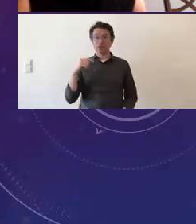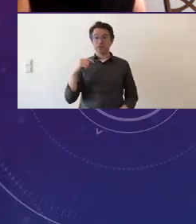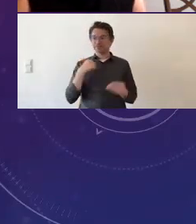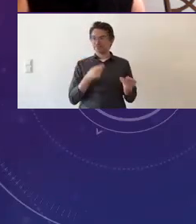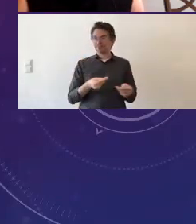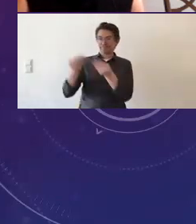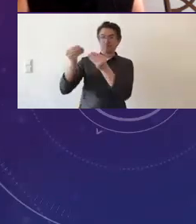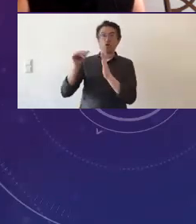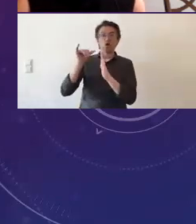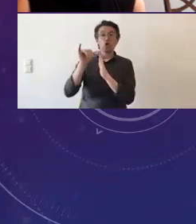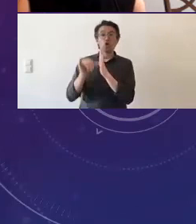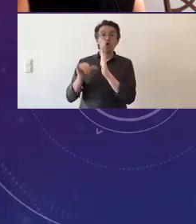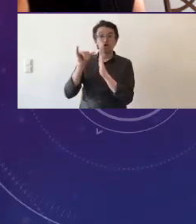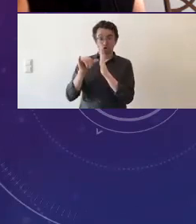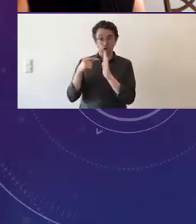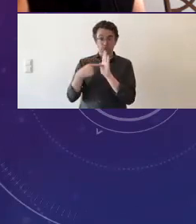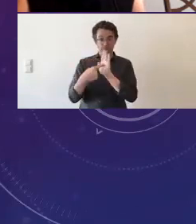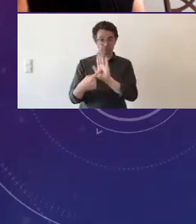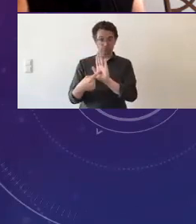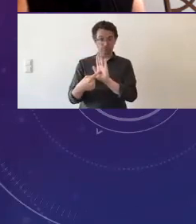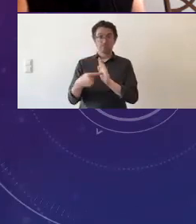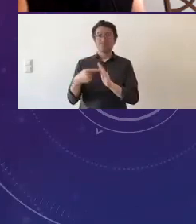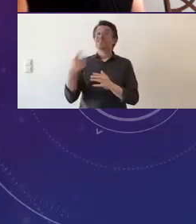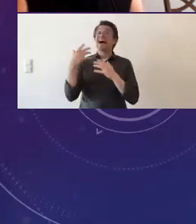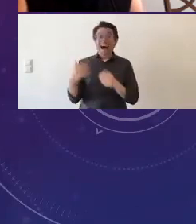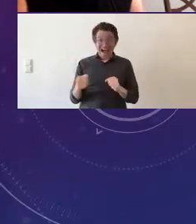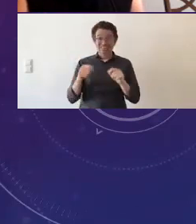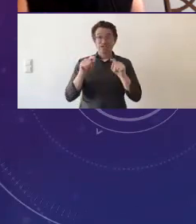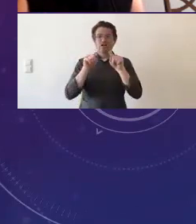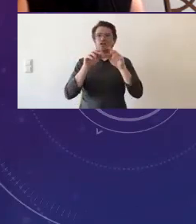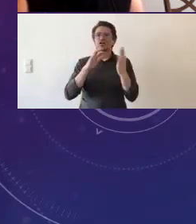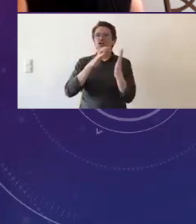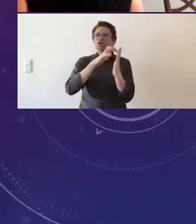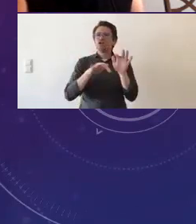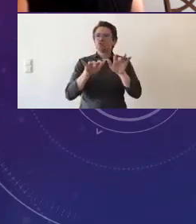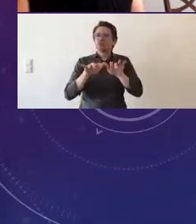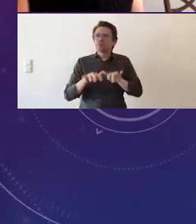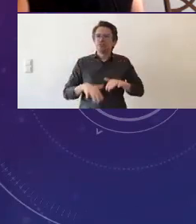deafblindness the left behind on the left behind ever I mean I leave no one